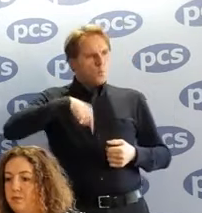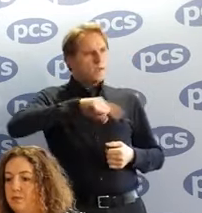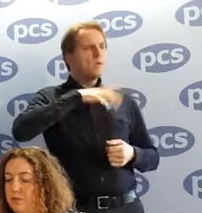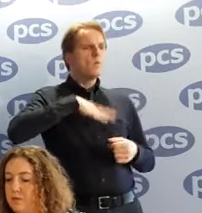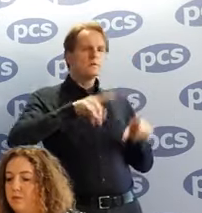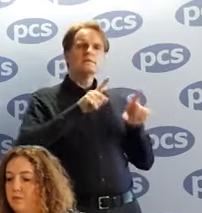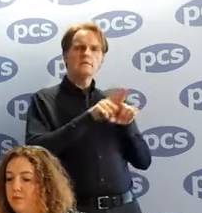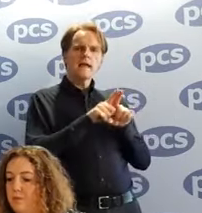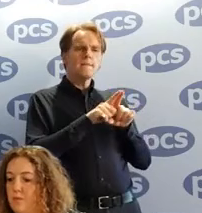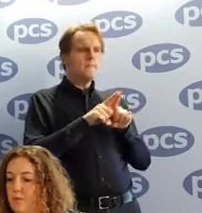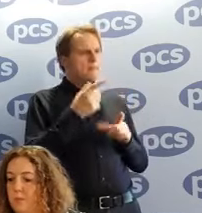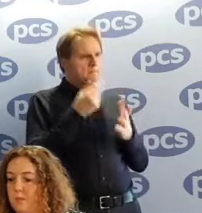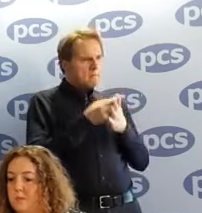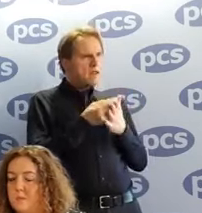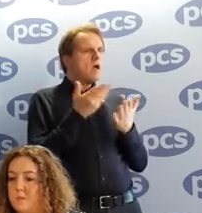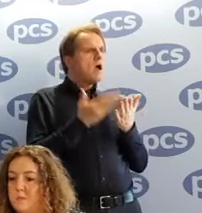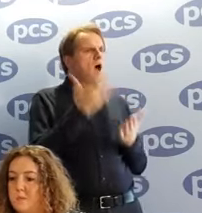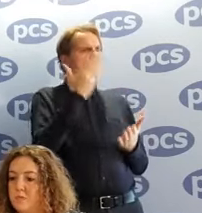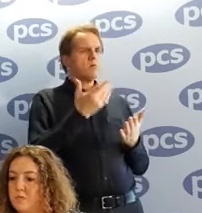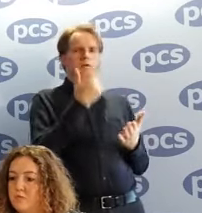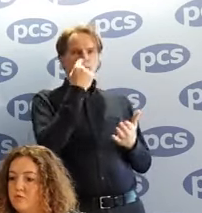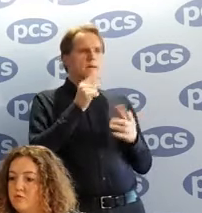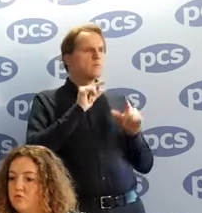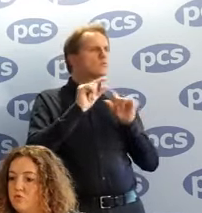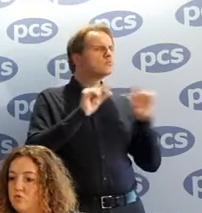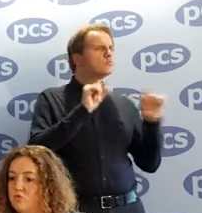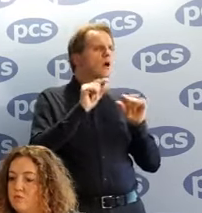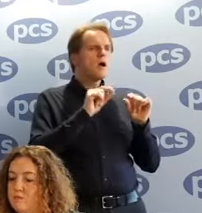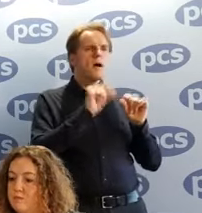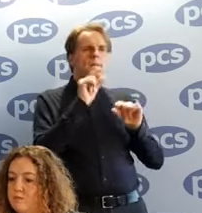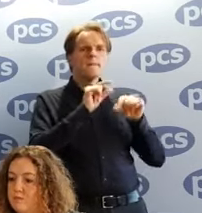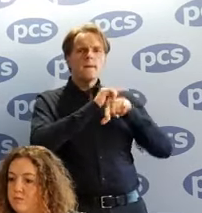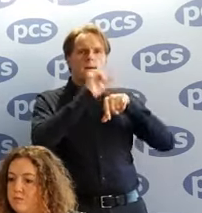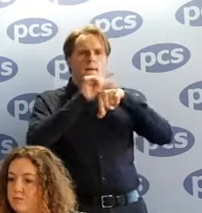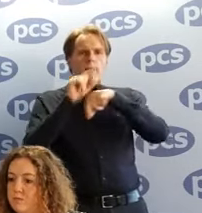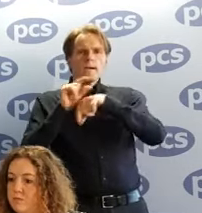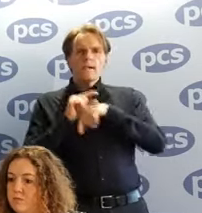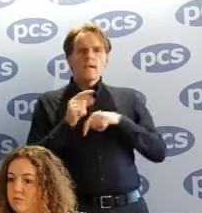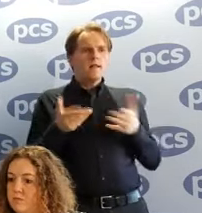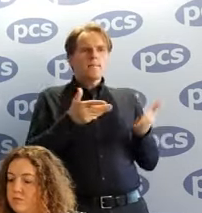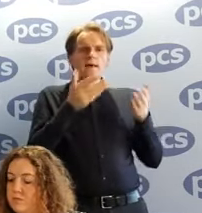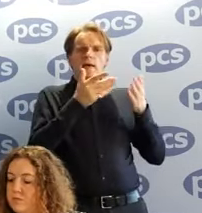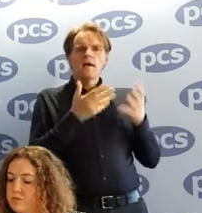until now. And on the question about the turnout, I mean I agree with Fran and let